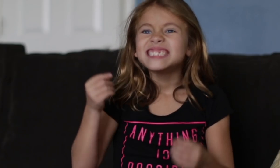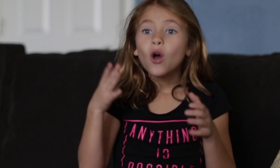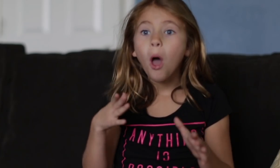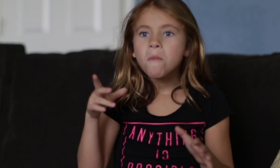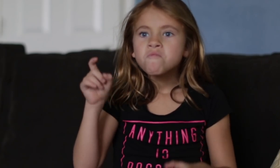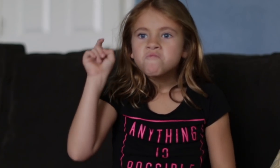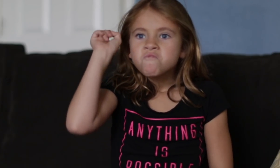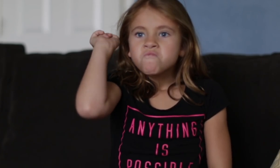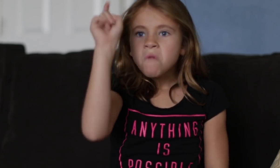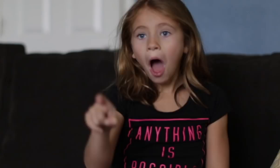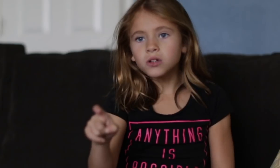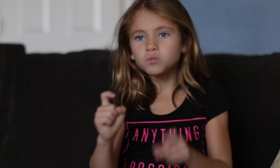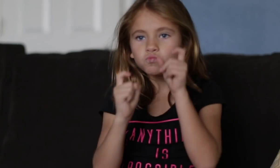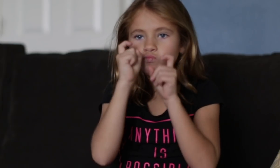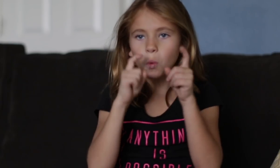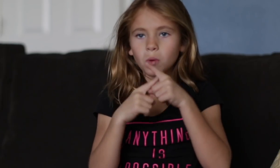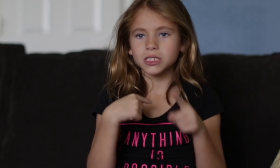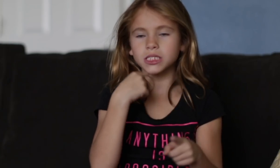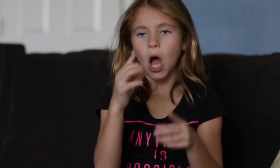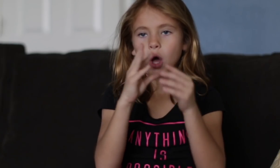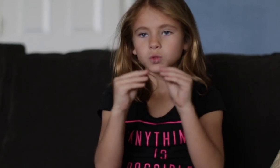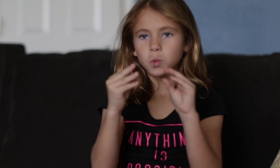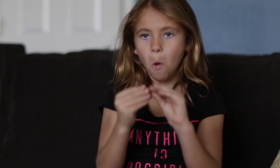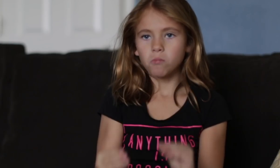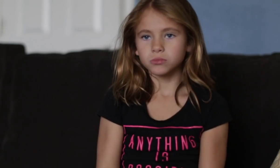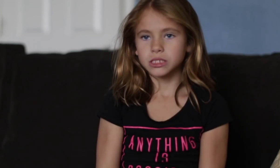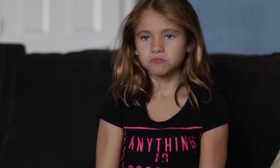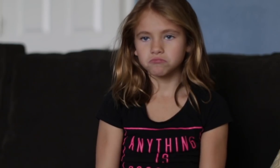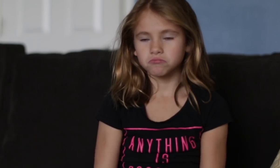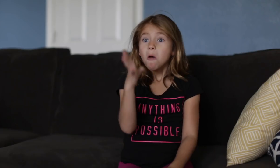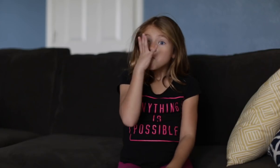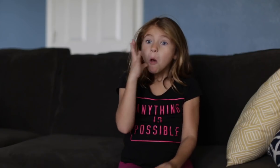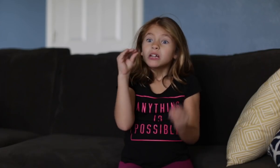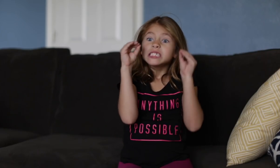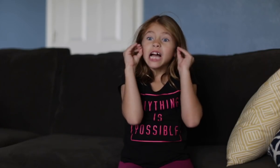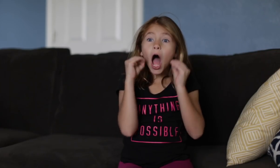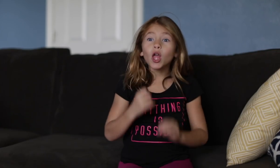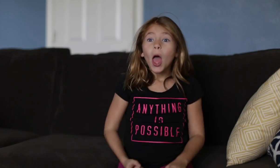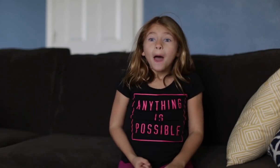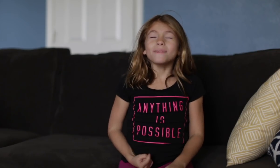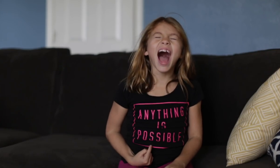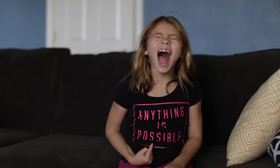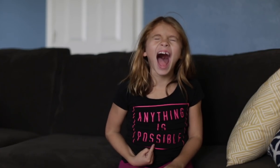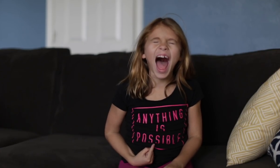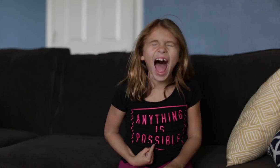My teacher has always asked me to show my facial expression when I tell a story. But my mother taught me how to show my facial expression!